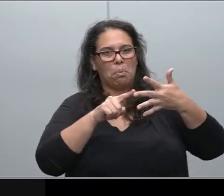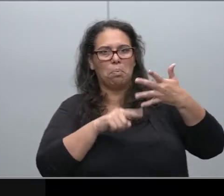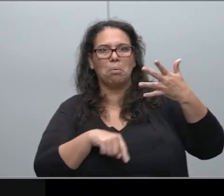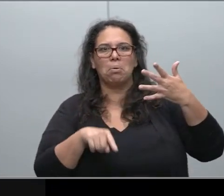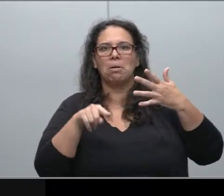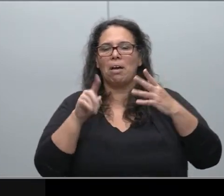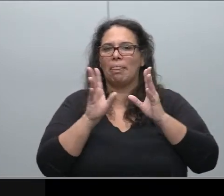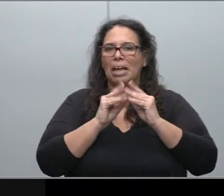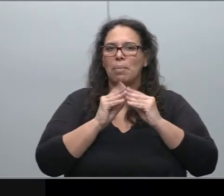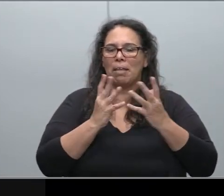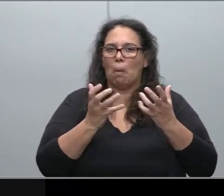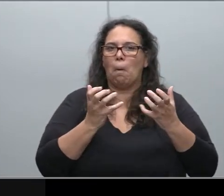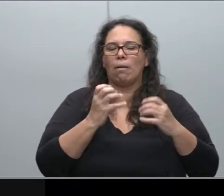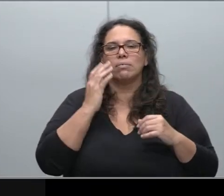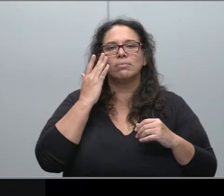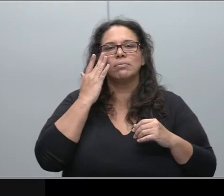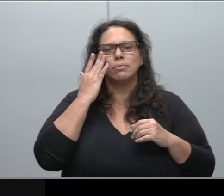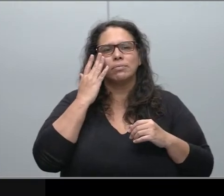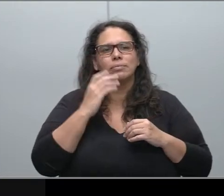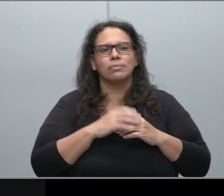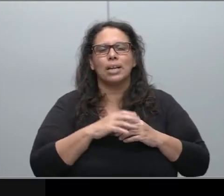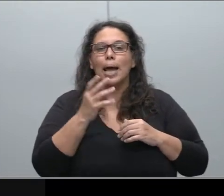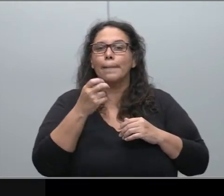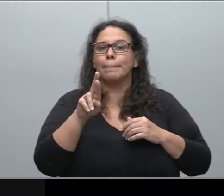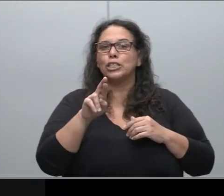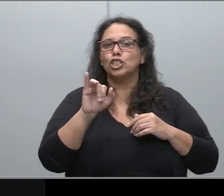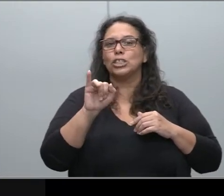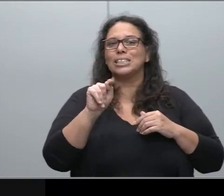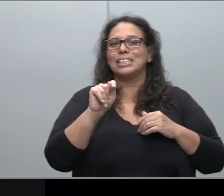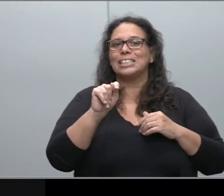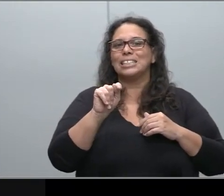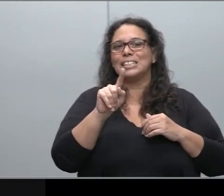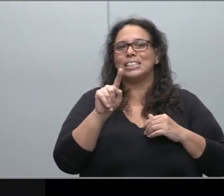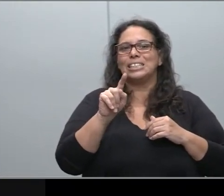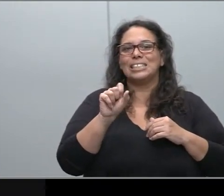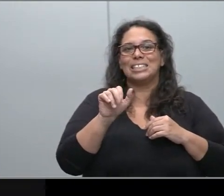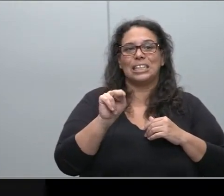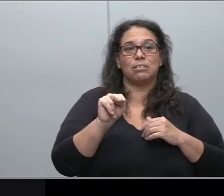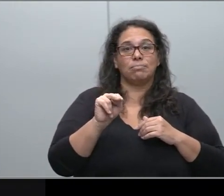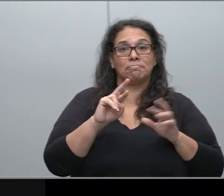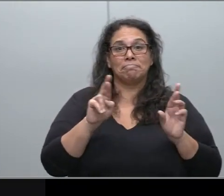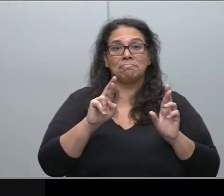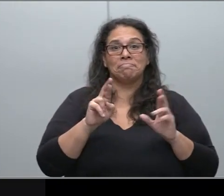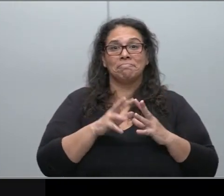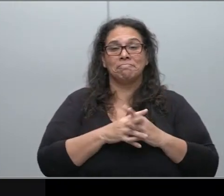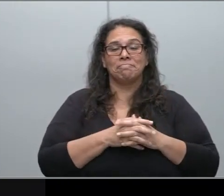you start scrolling through, and you can actually, and I'll go to that slide in a minute, you'll actually see